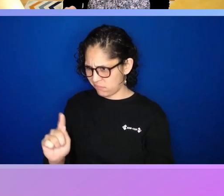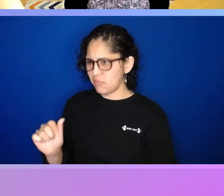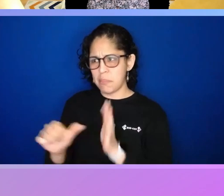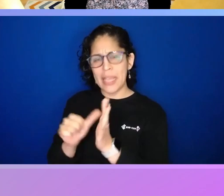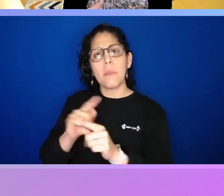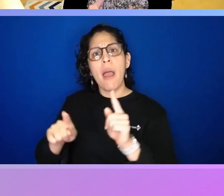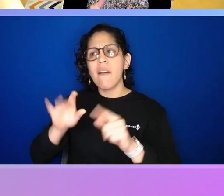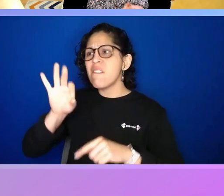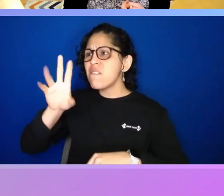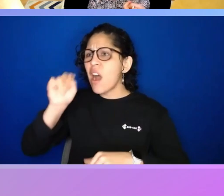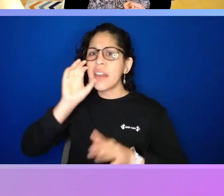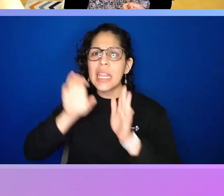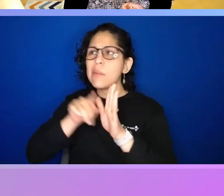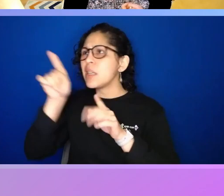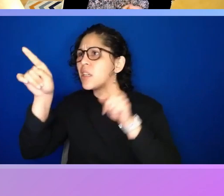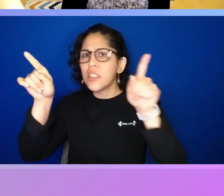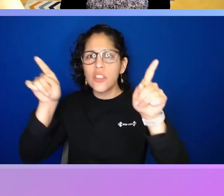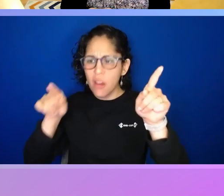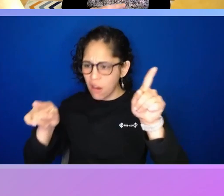look at it. I would argue this is probably the worst demo for